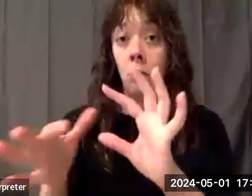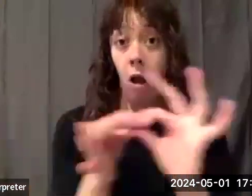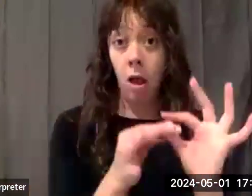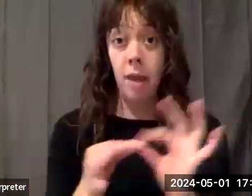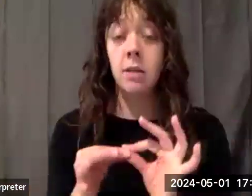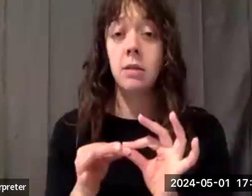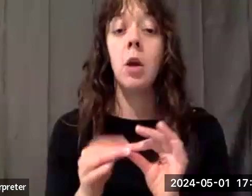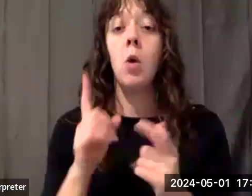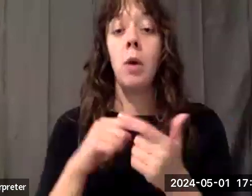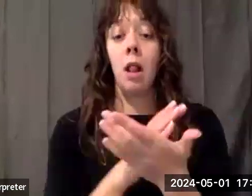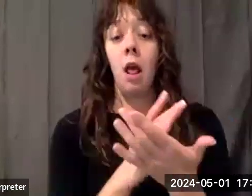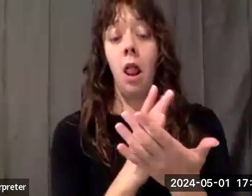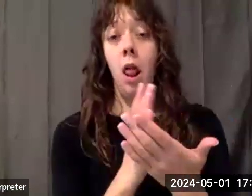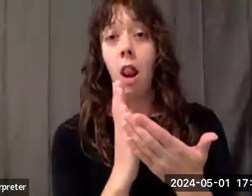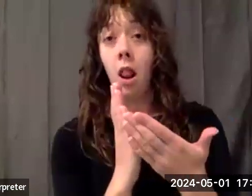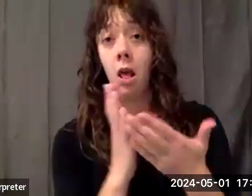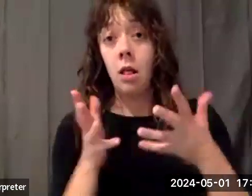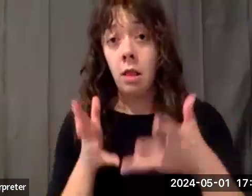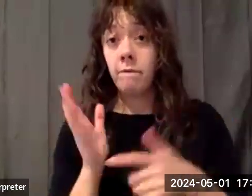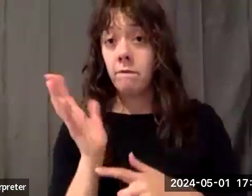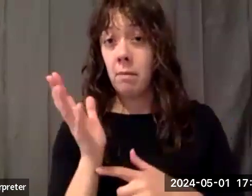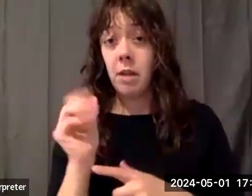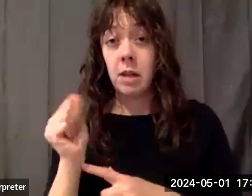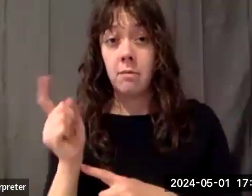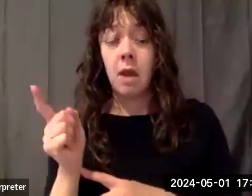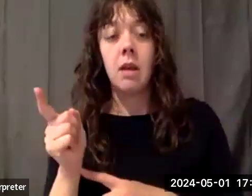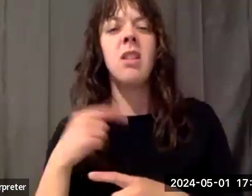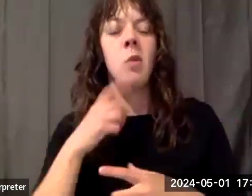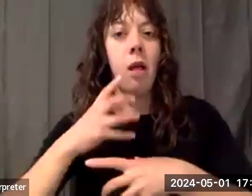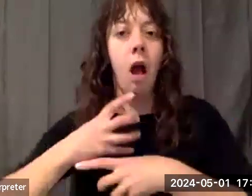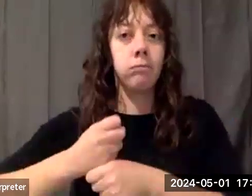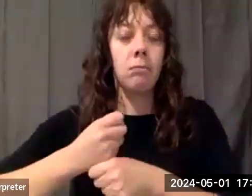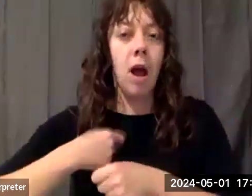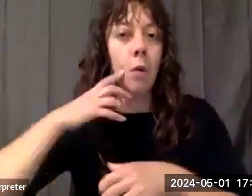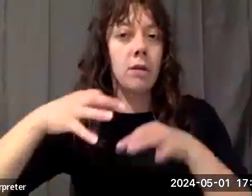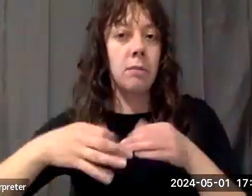with comments and I'll provide a quick overview of our next steps. With that, I would like our panelists